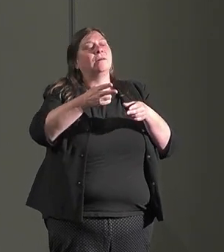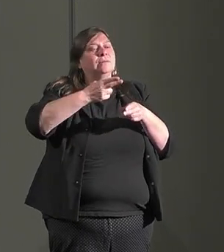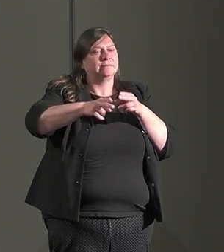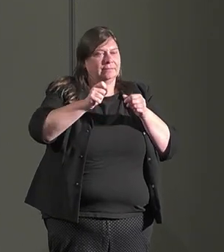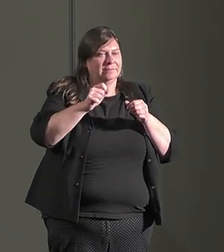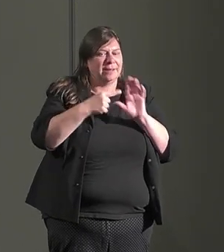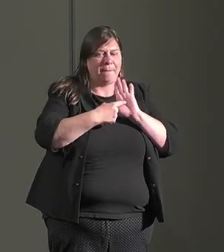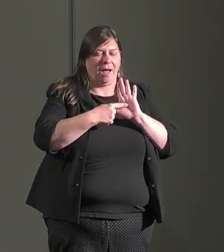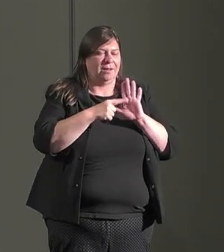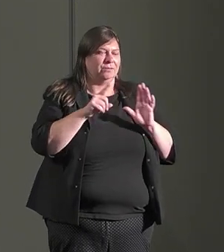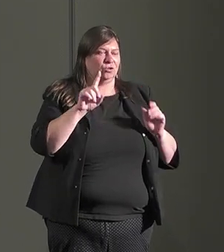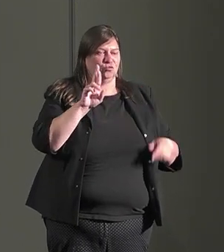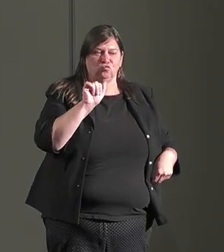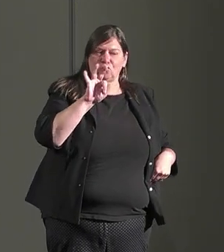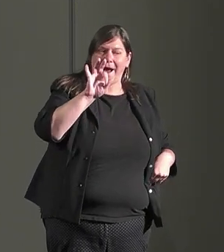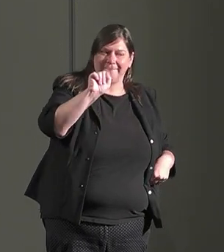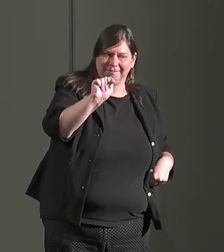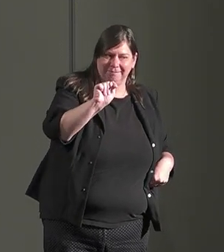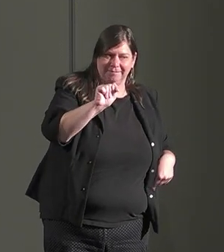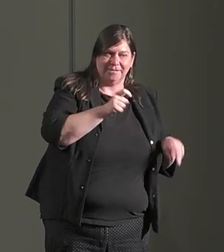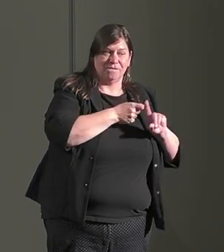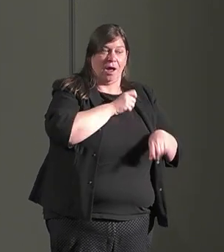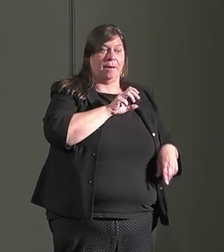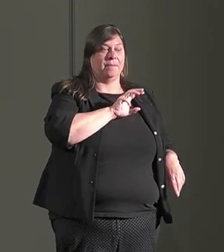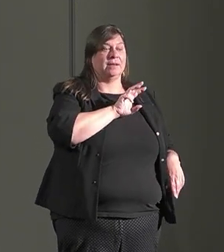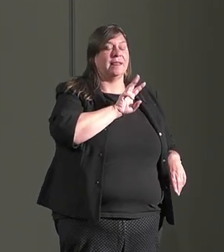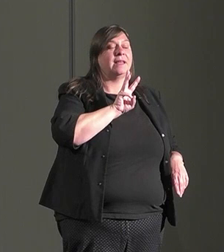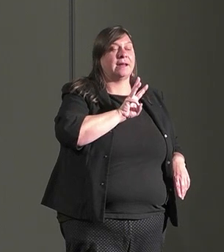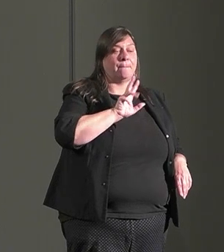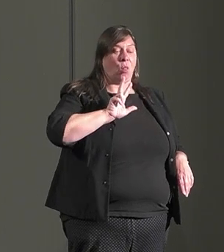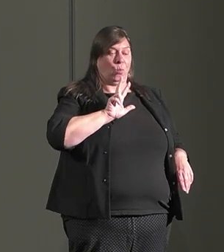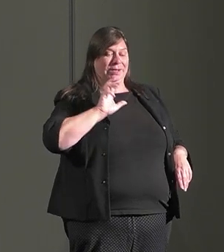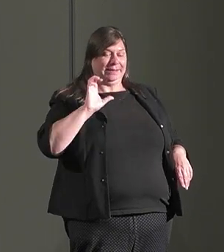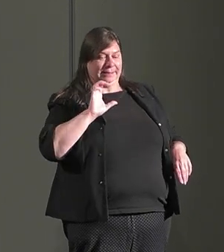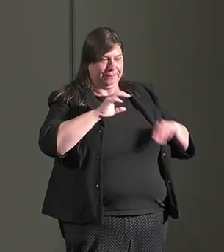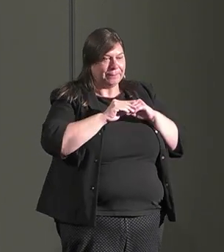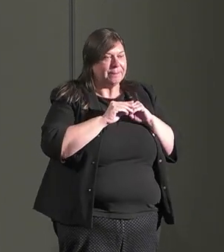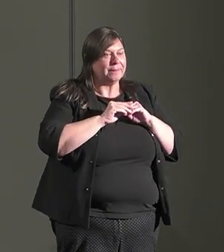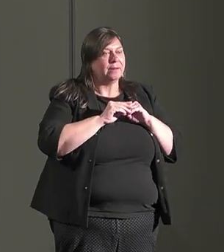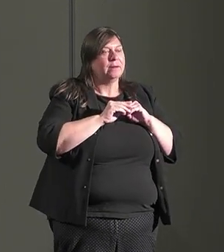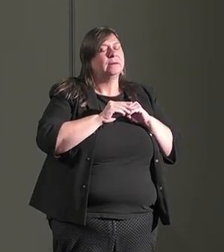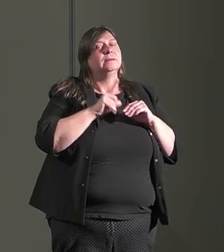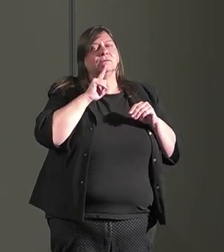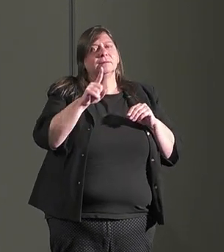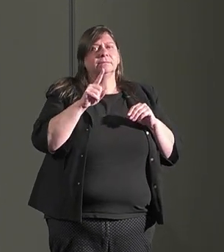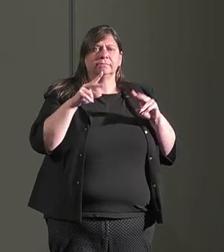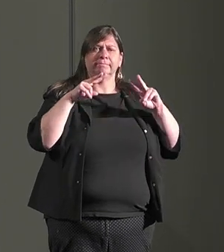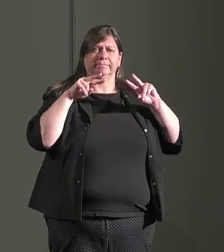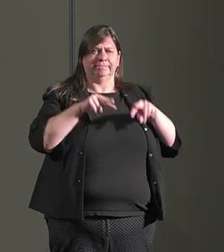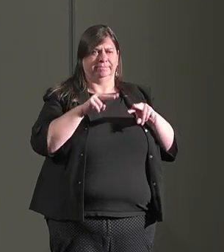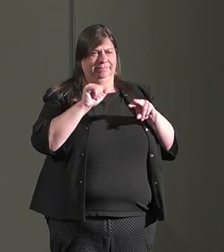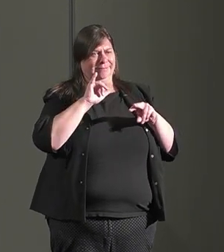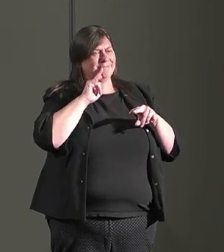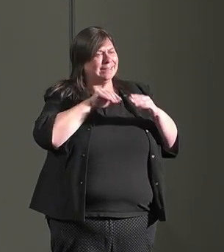draft form from the W3C. And it is looking at accessibility maturity organizationally